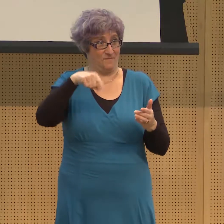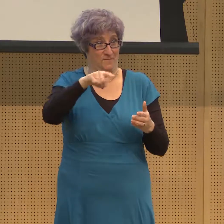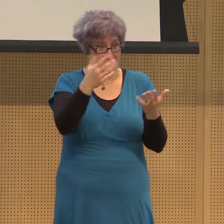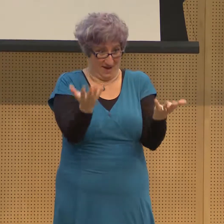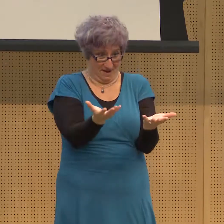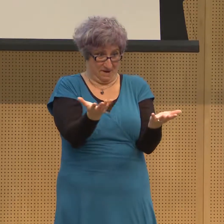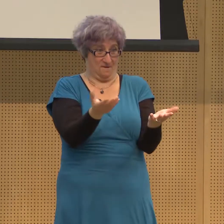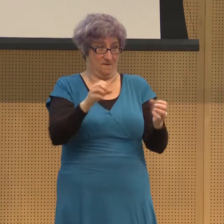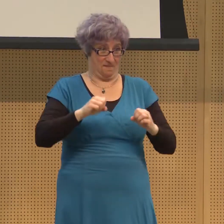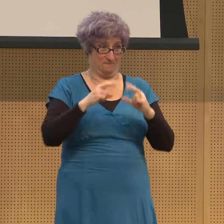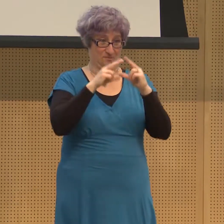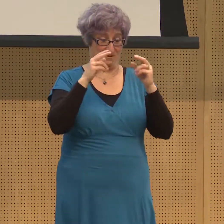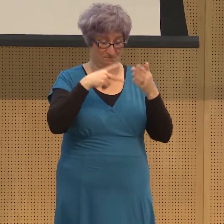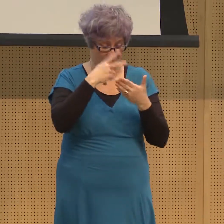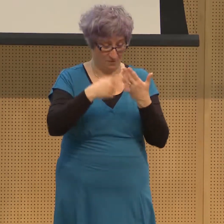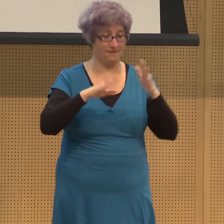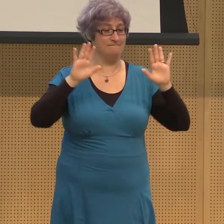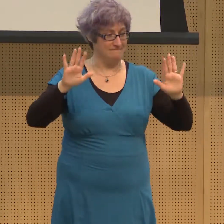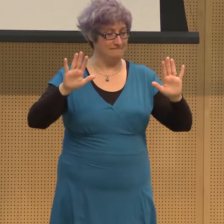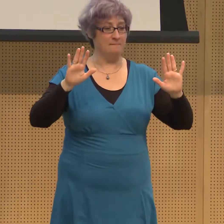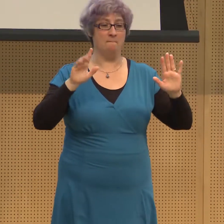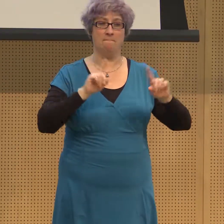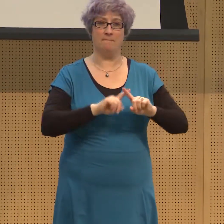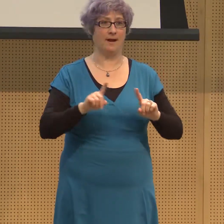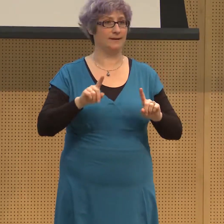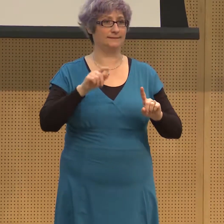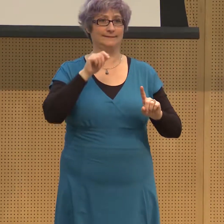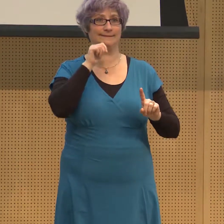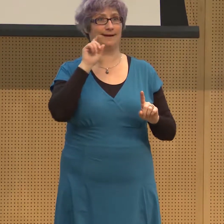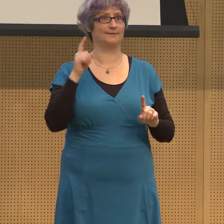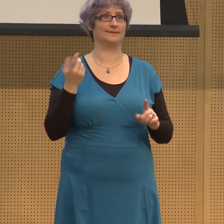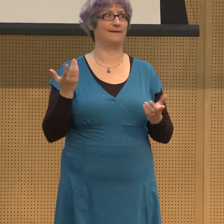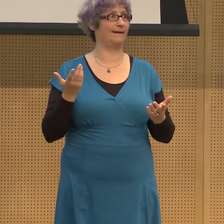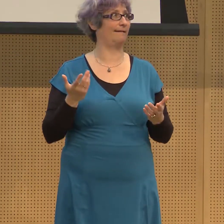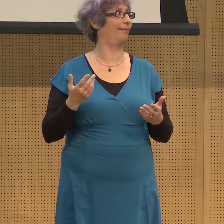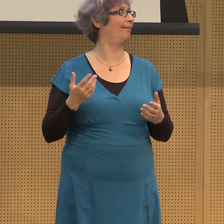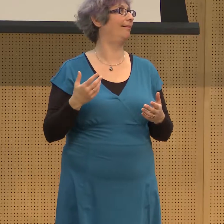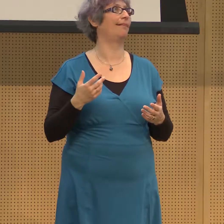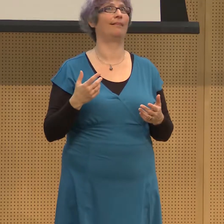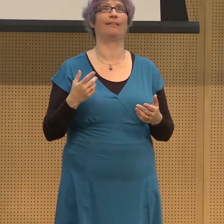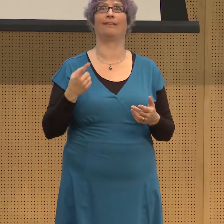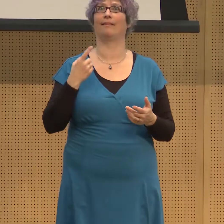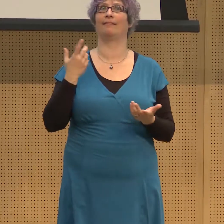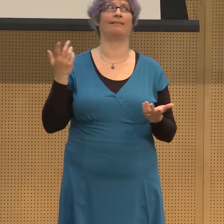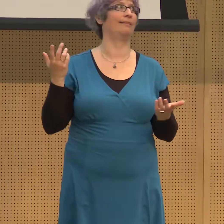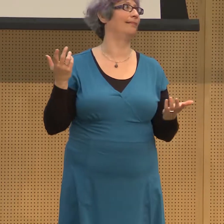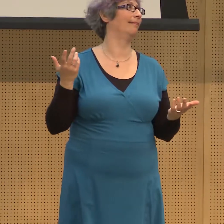And, I mean, the reason that you're all here through Bridges is to go for a PhD, yes.